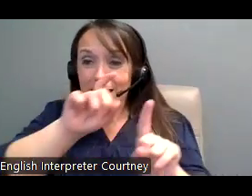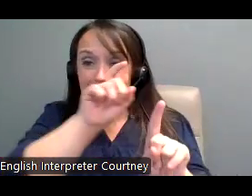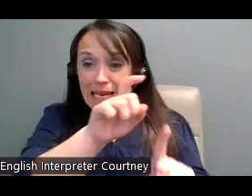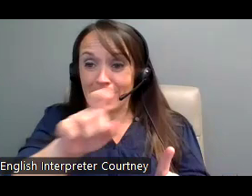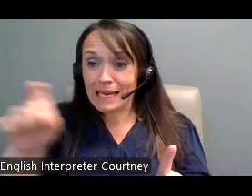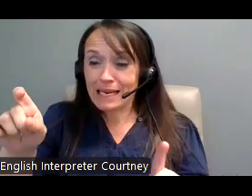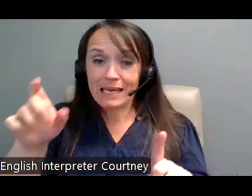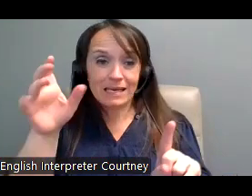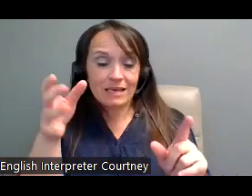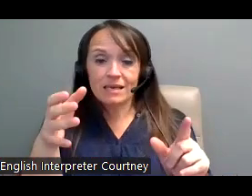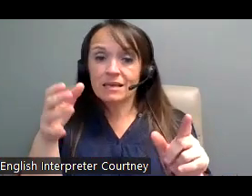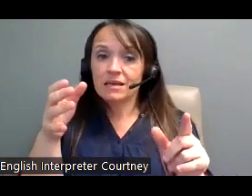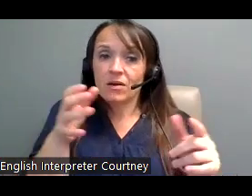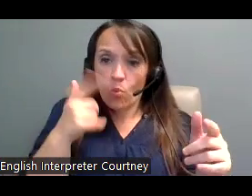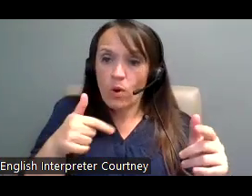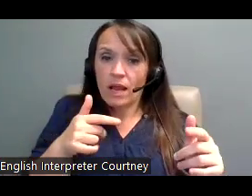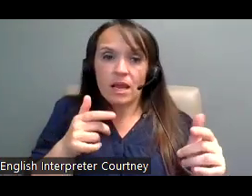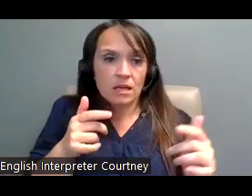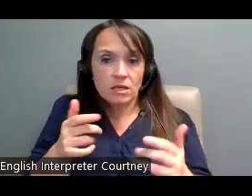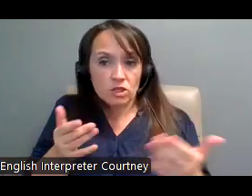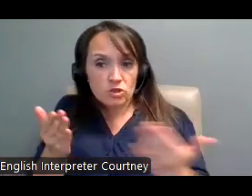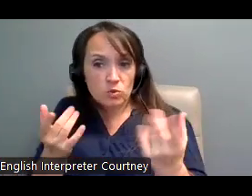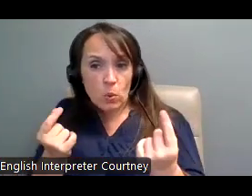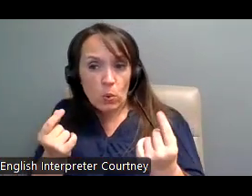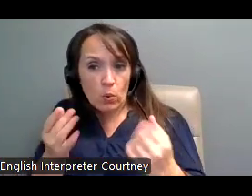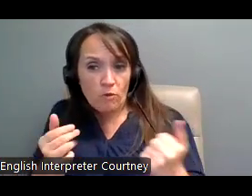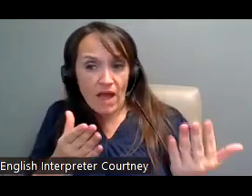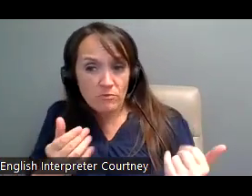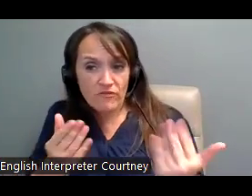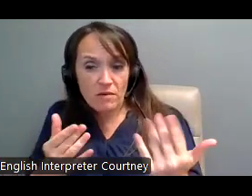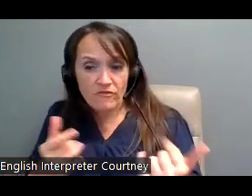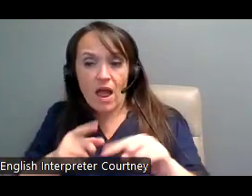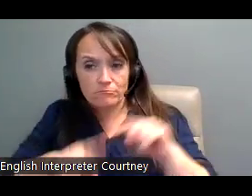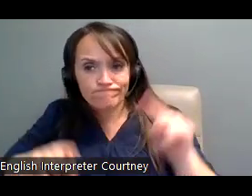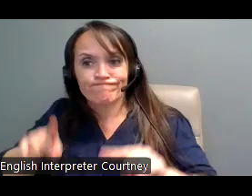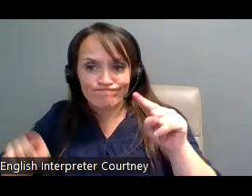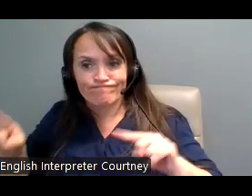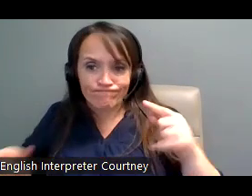for that individual all the while adhering to guidelines in the waiver program.